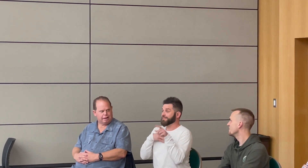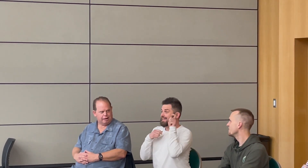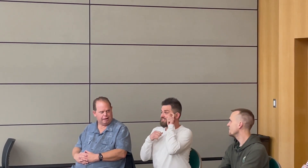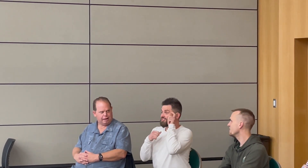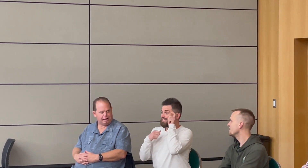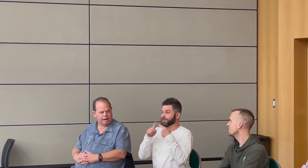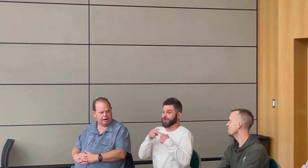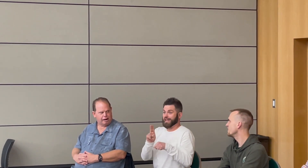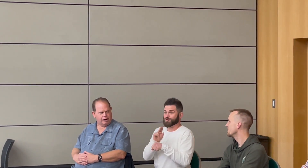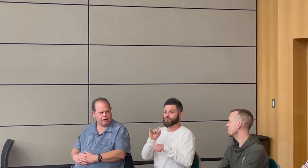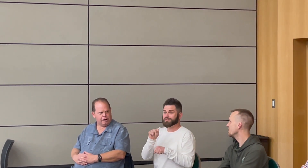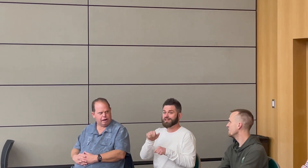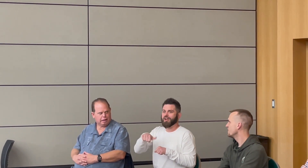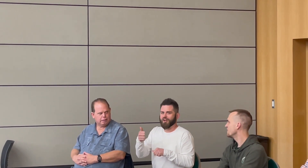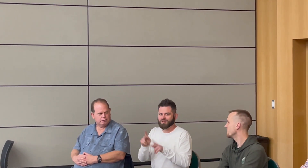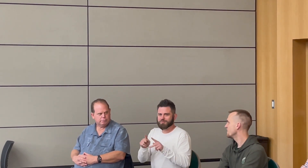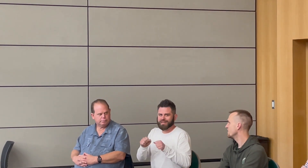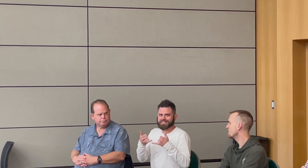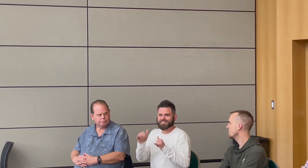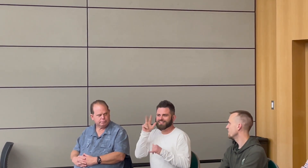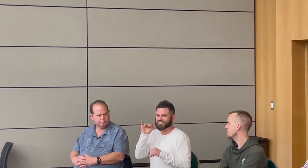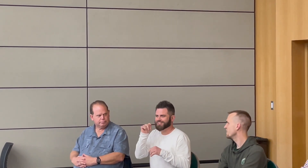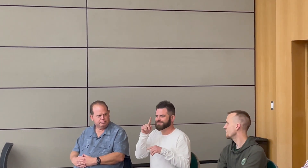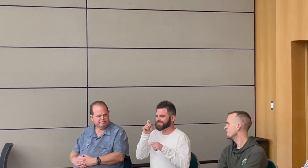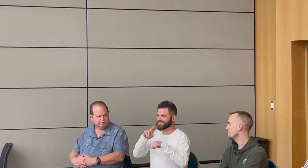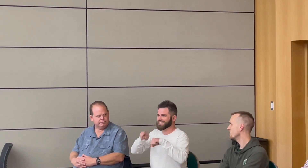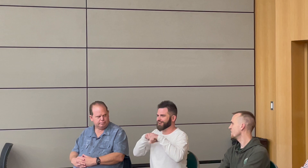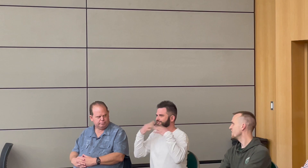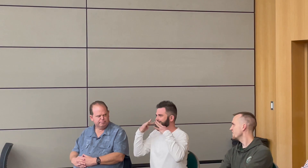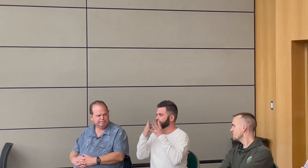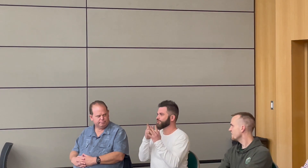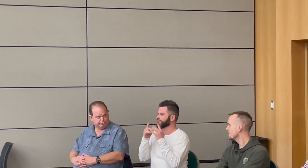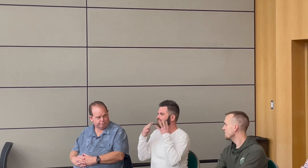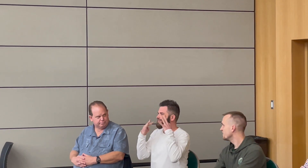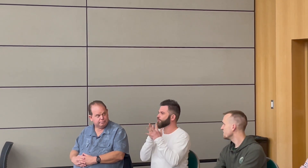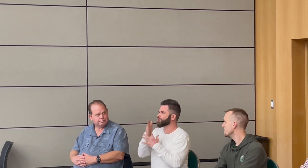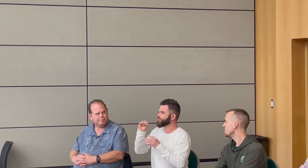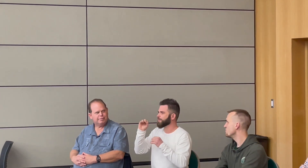Wireless with my hearing aid when I use it other people can still hear it because it's natural